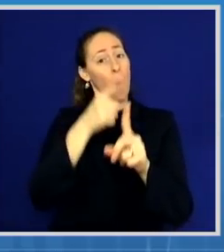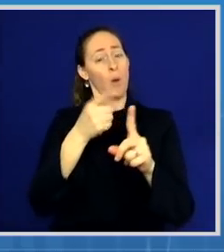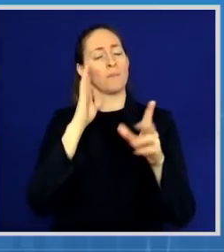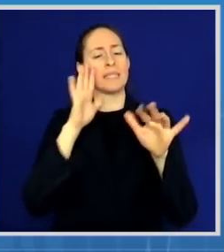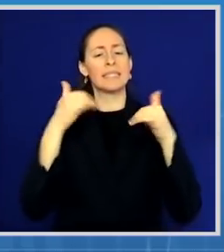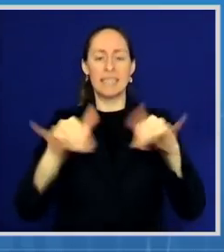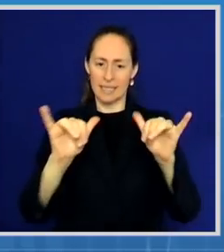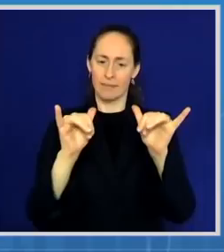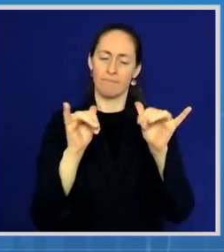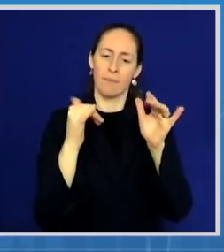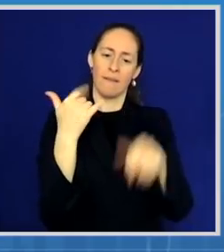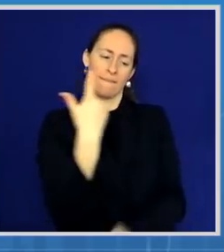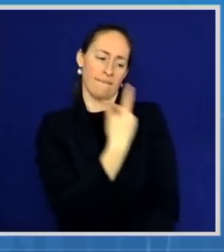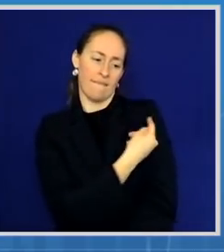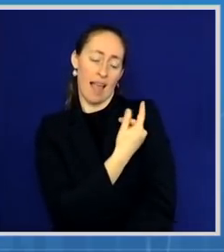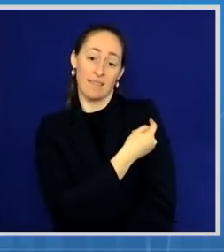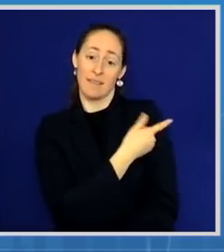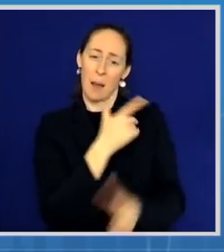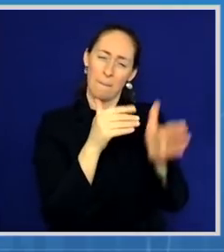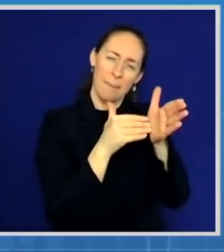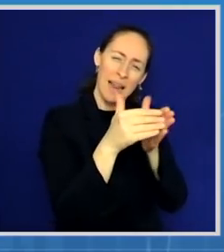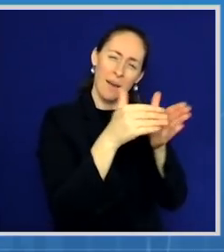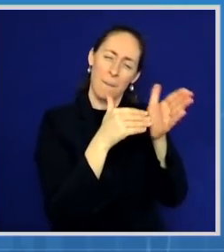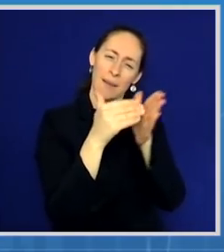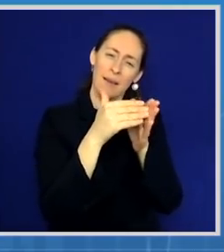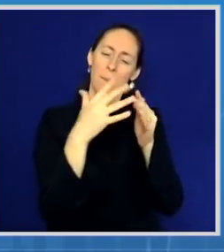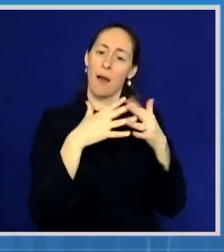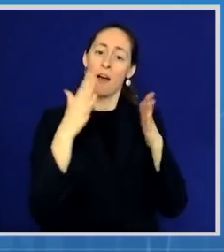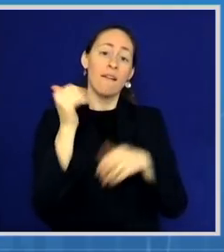This past week, our average was 2. 6 million shots per day.